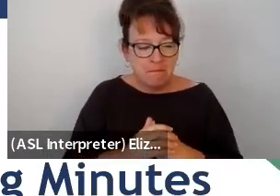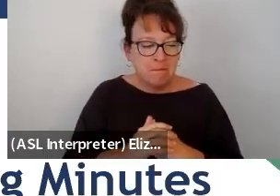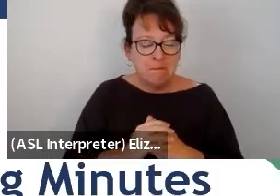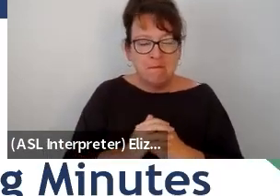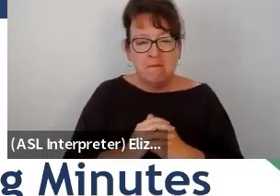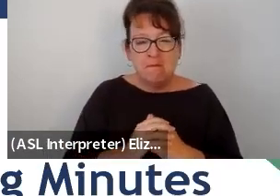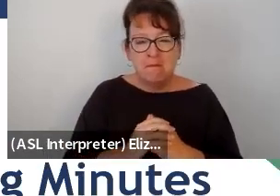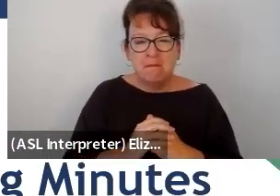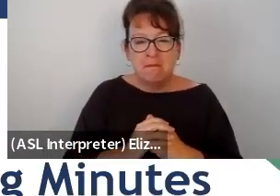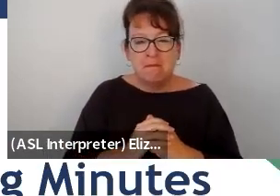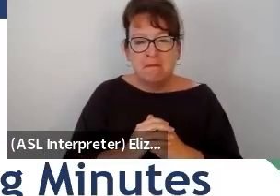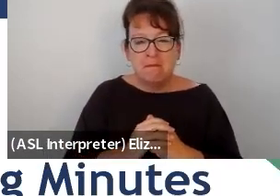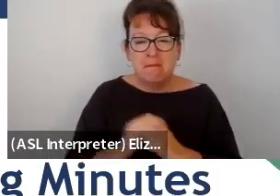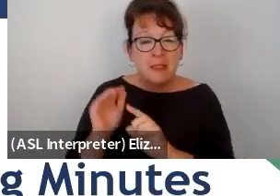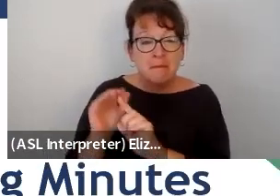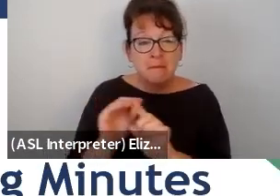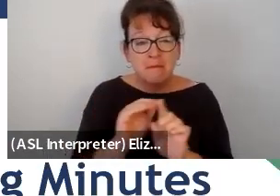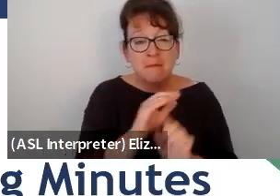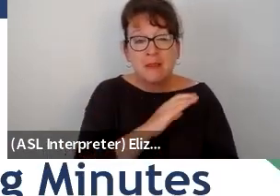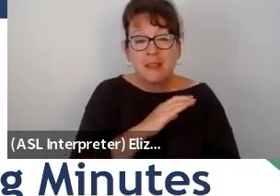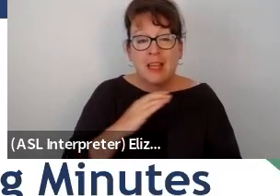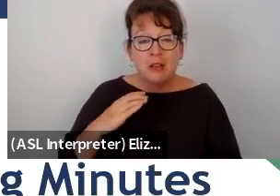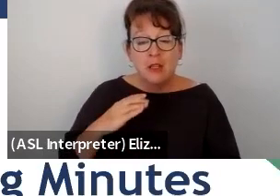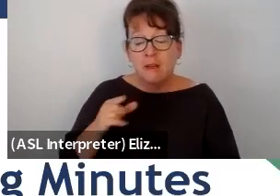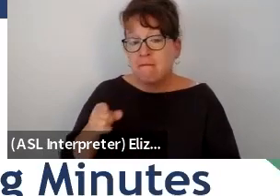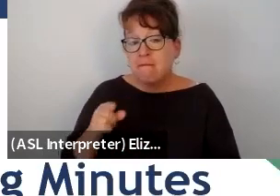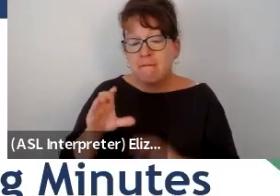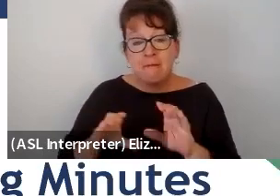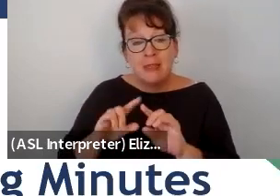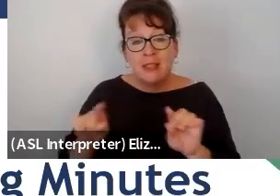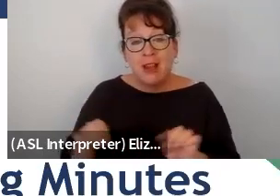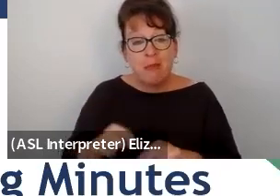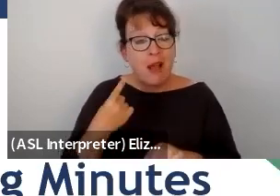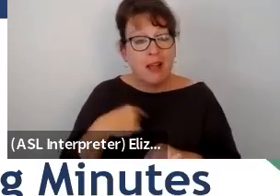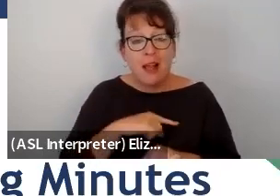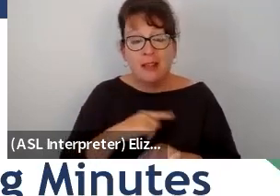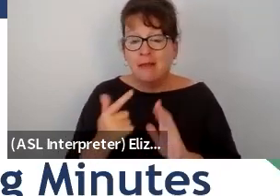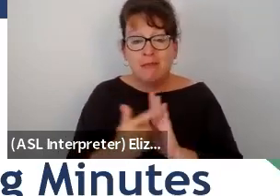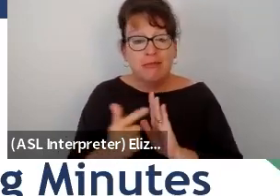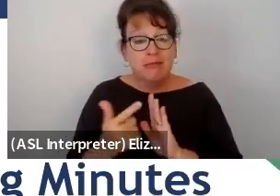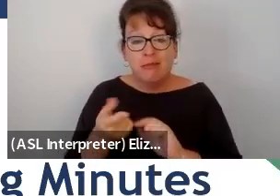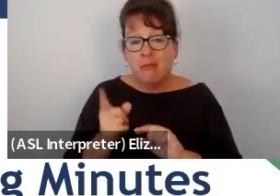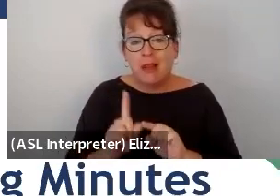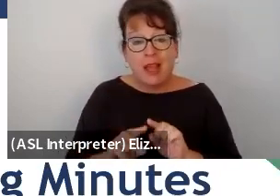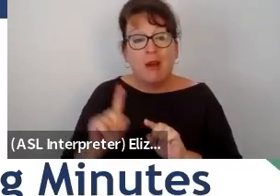high-level goals under the Clean Ports Program. Thank you.